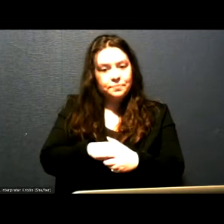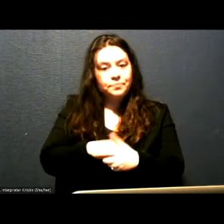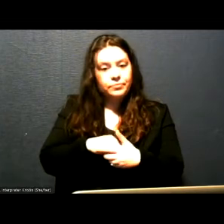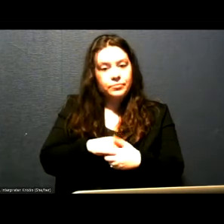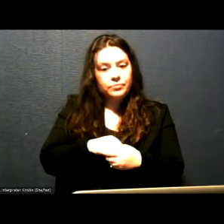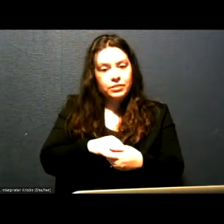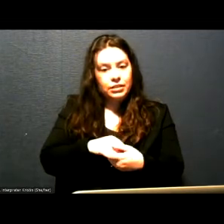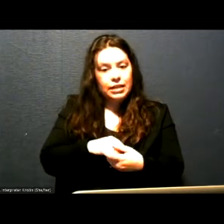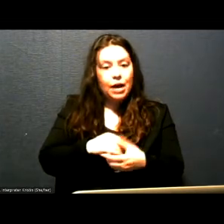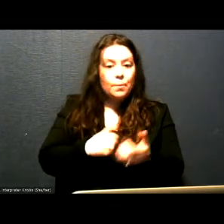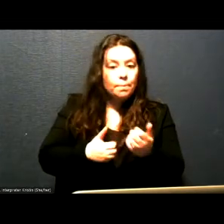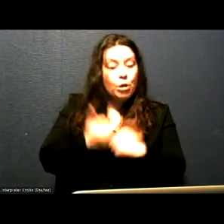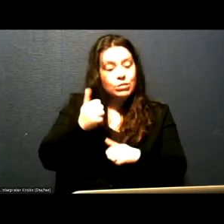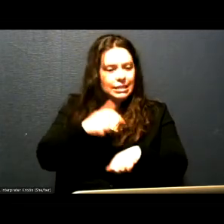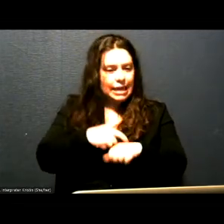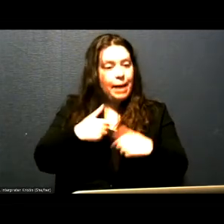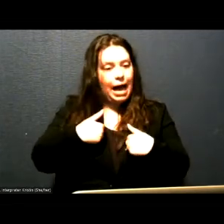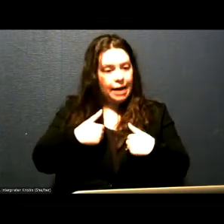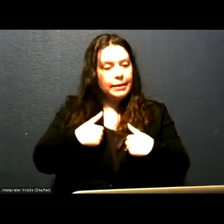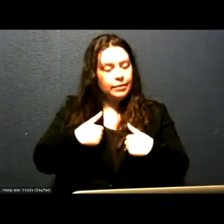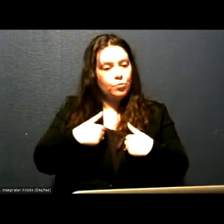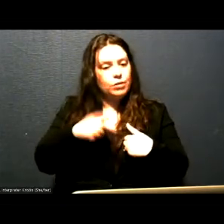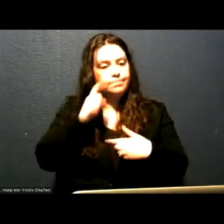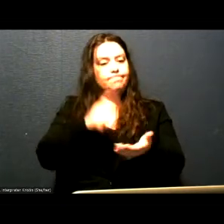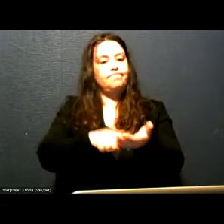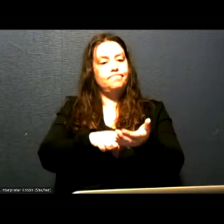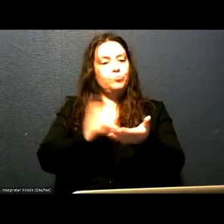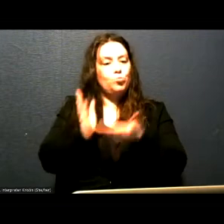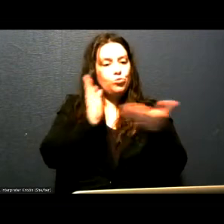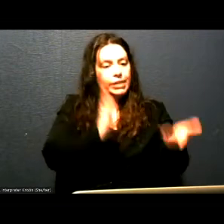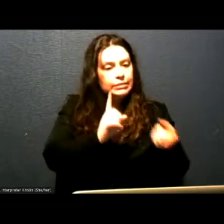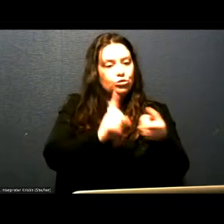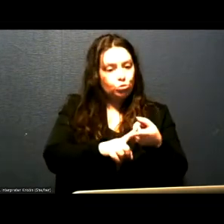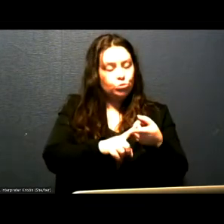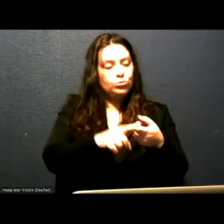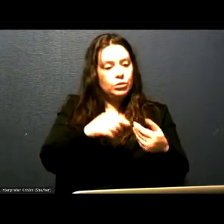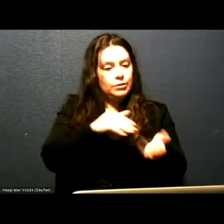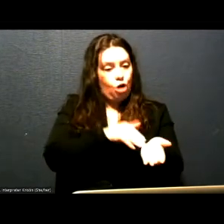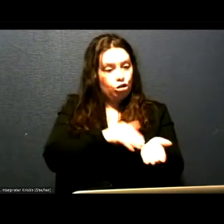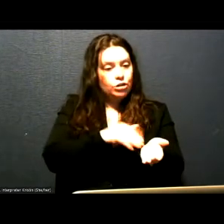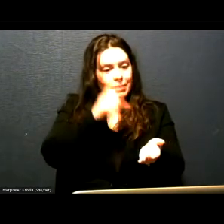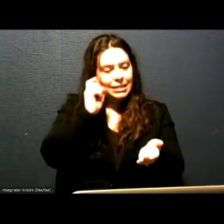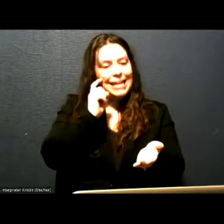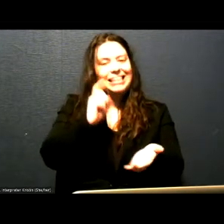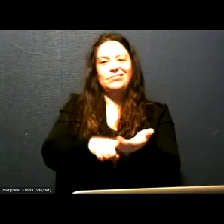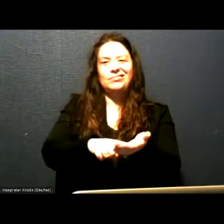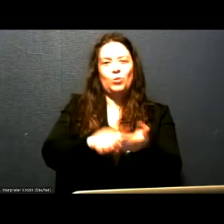that something's off, um which I really love about my job. Um, and yeah, I’d say that's how,